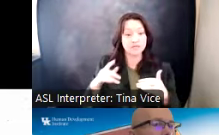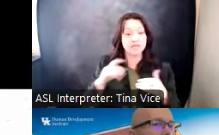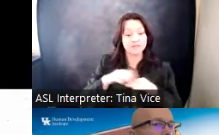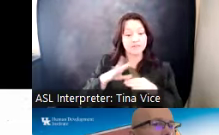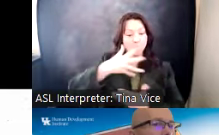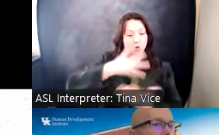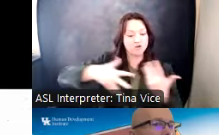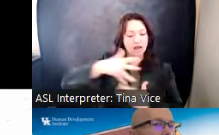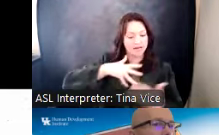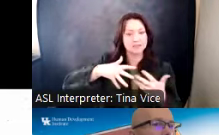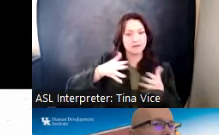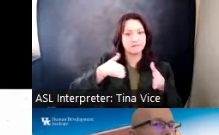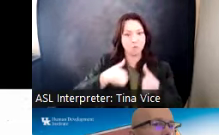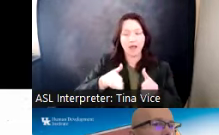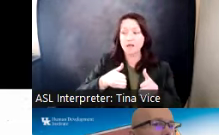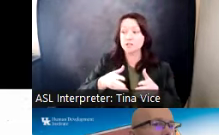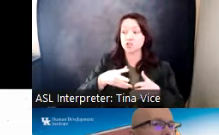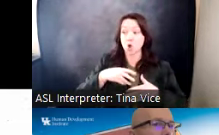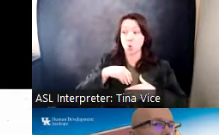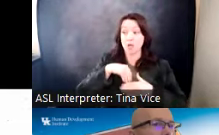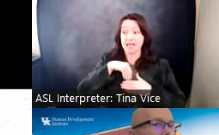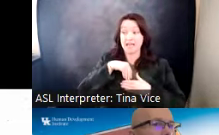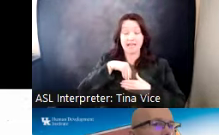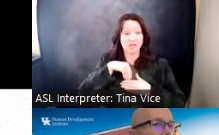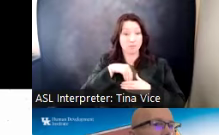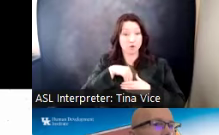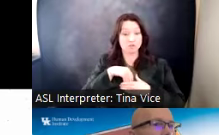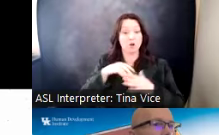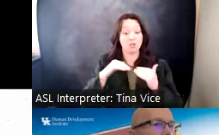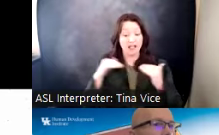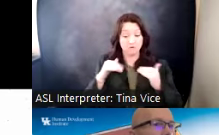And so with the intrapersonal level, we're talking about factors within the person. specifically in this scenario